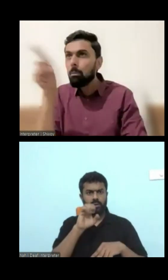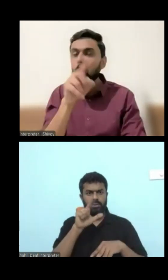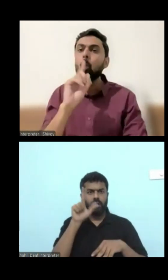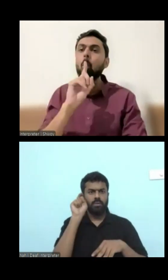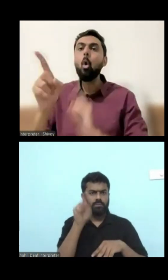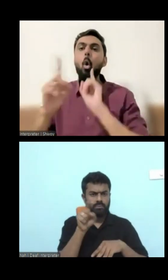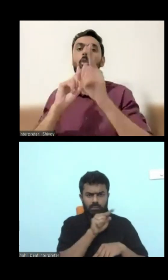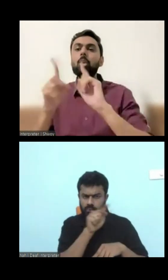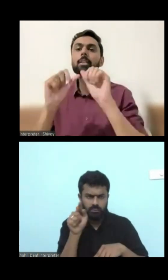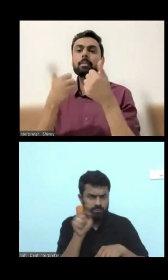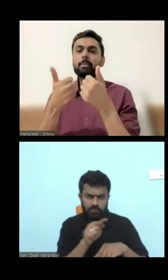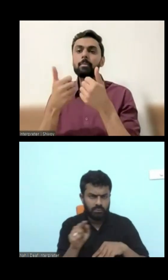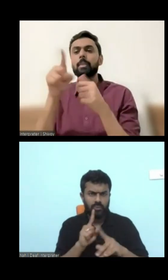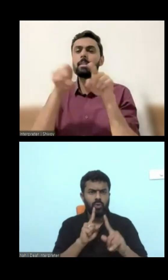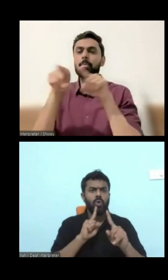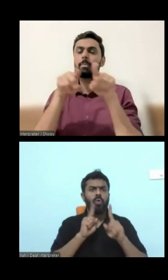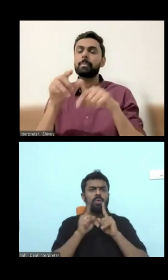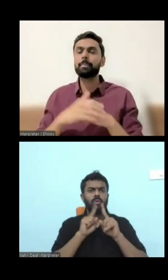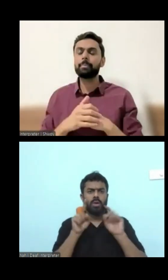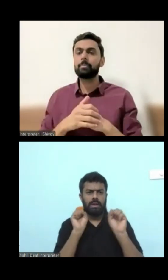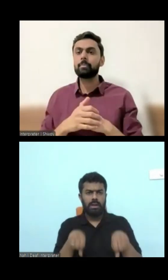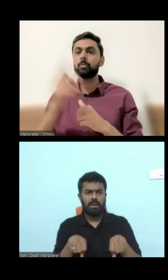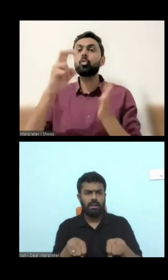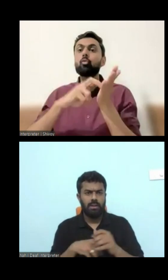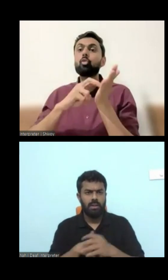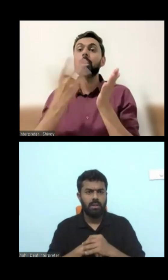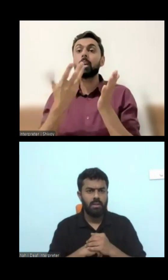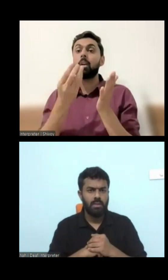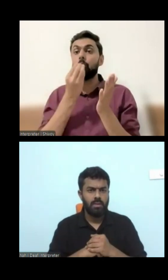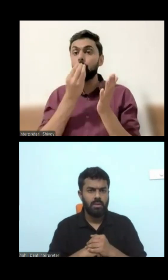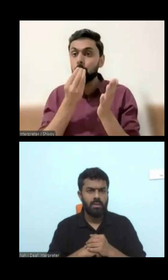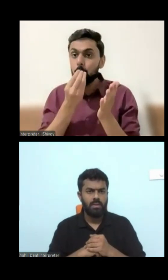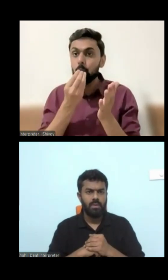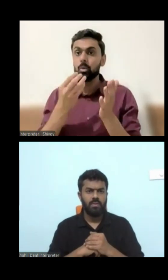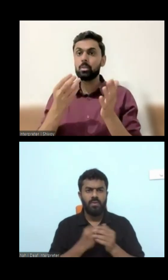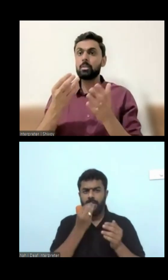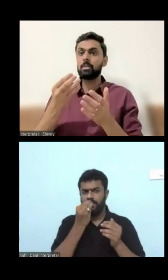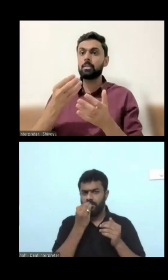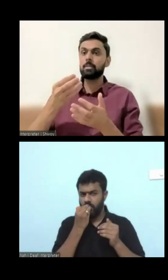So, currently, for example, you can order things like food, grocery, or book flight tickets, cabs,